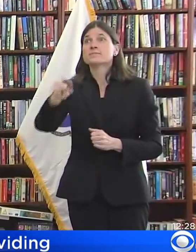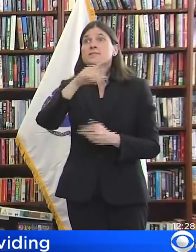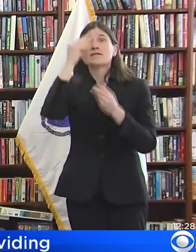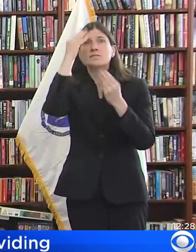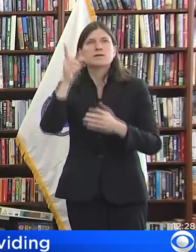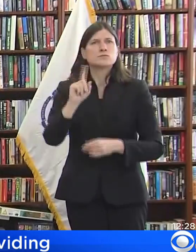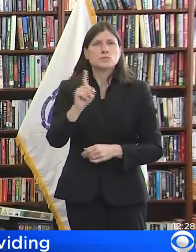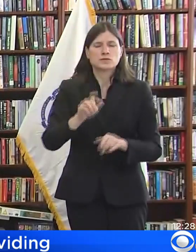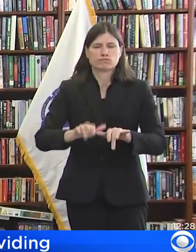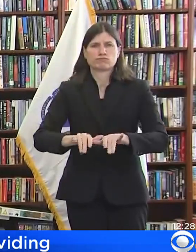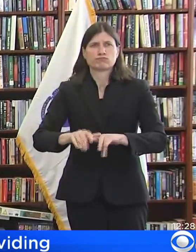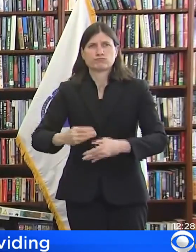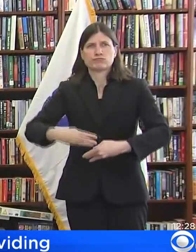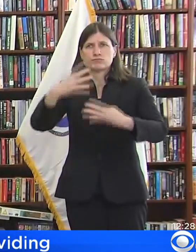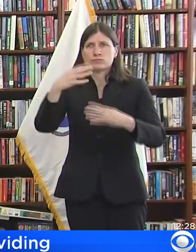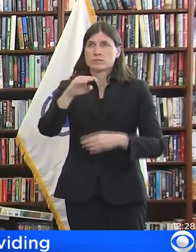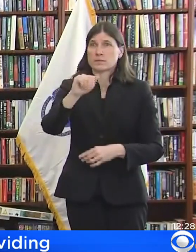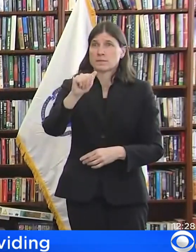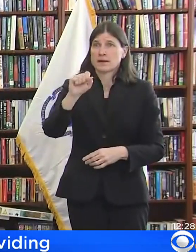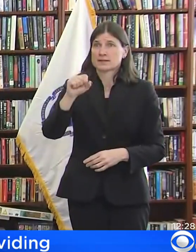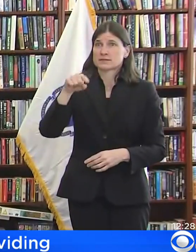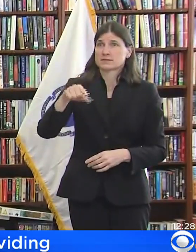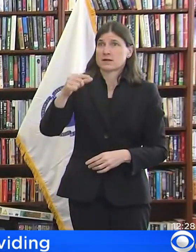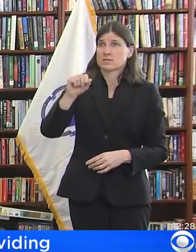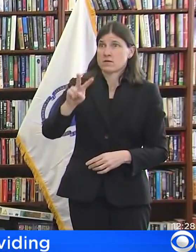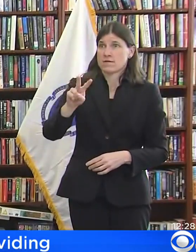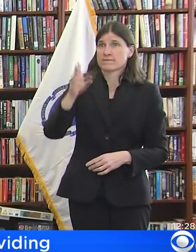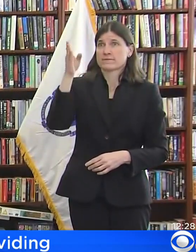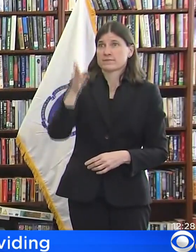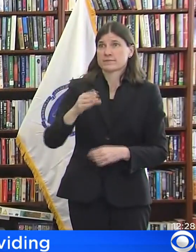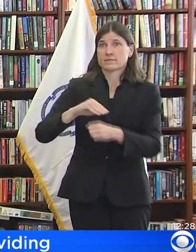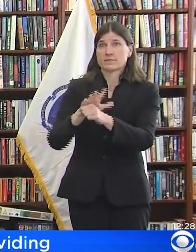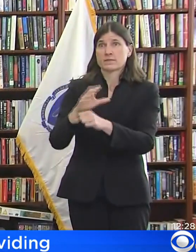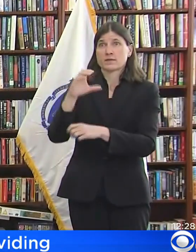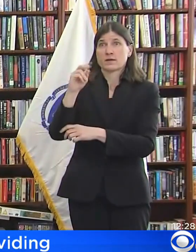APPOINTMENTS ON THIS STATE'S